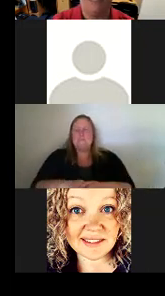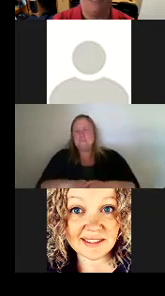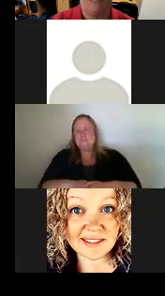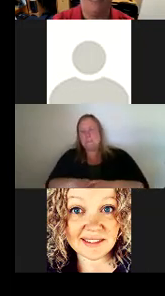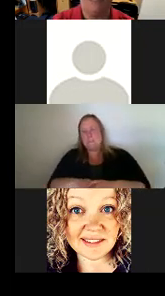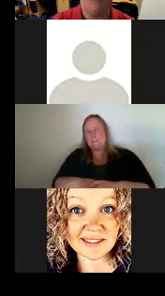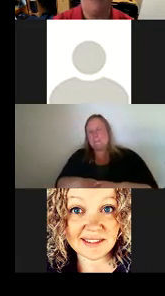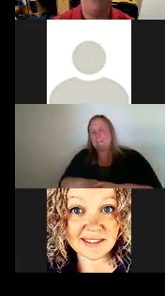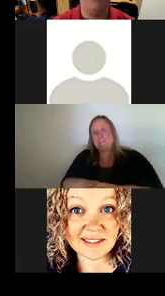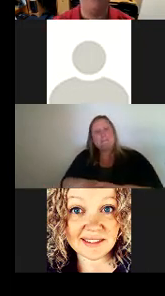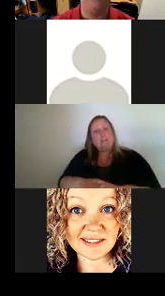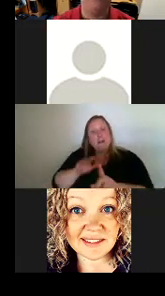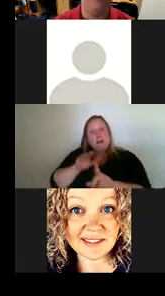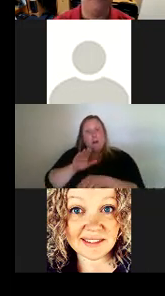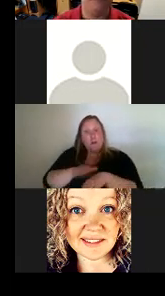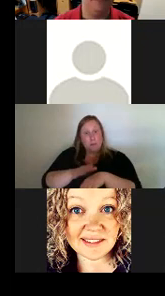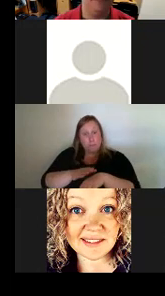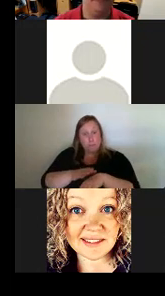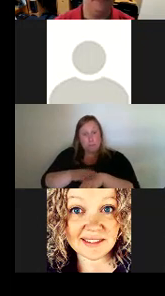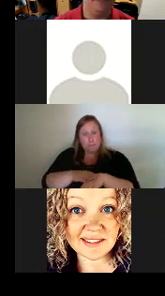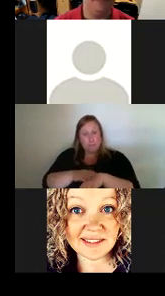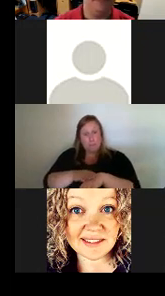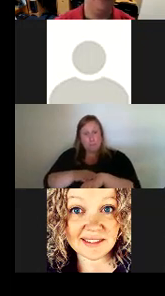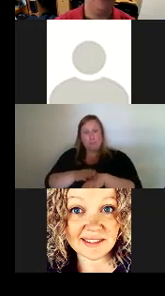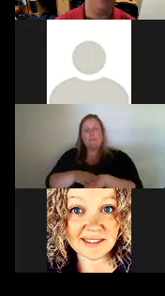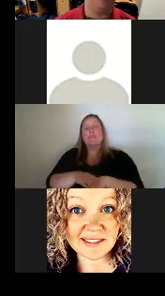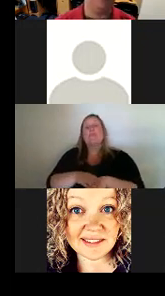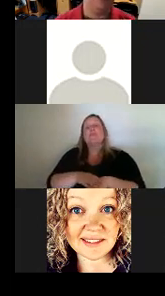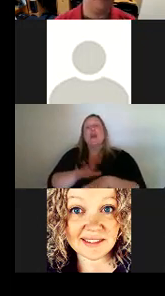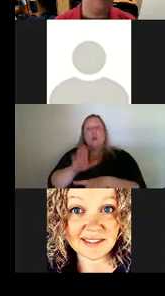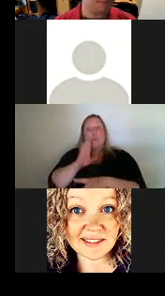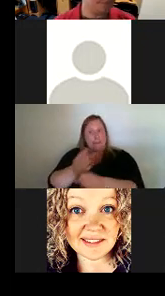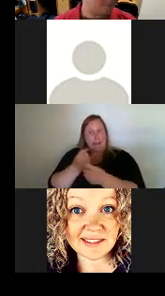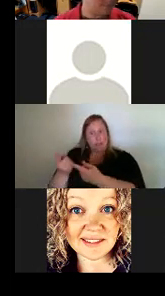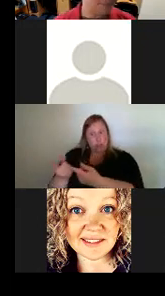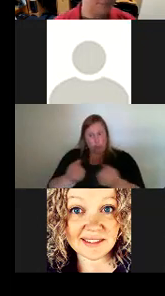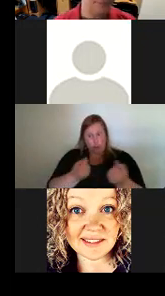JUST A REMINDER, YOU WILL GET A SURVEY AND IT WILL HAVE A